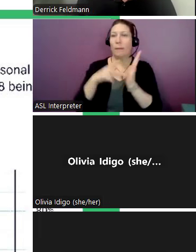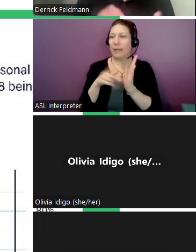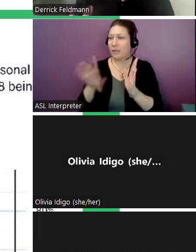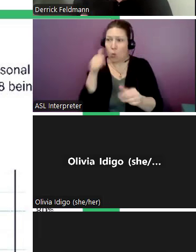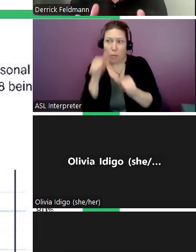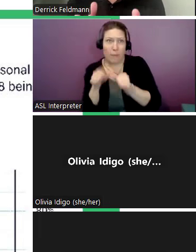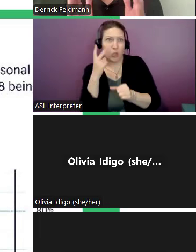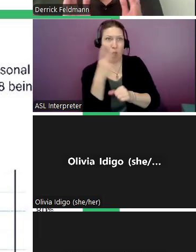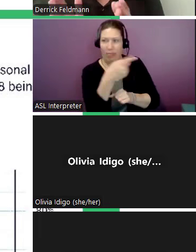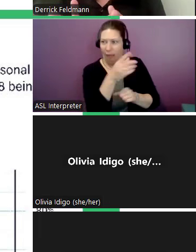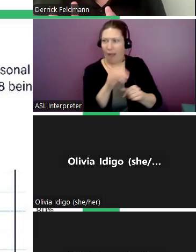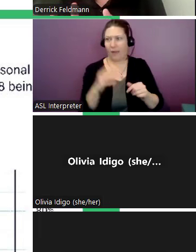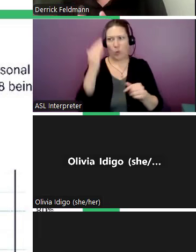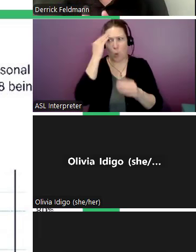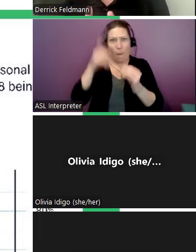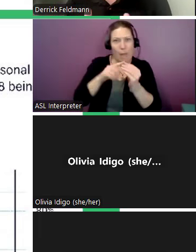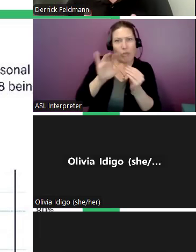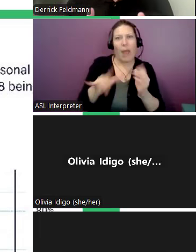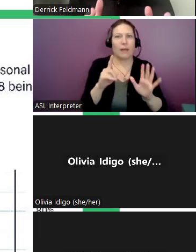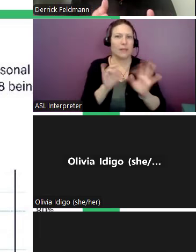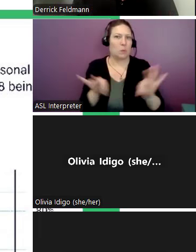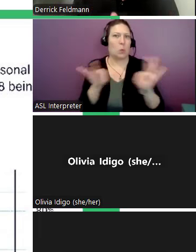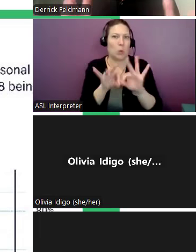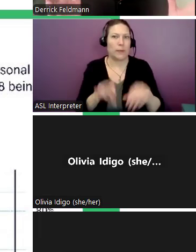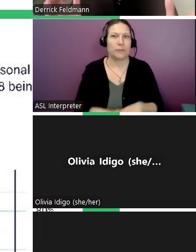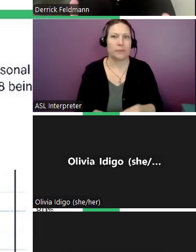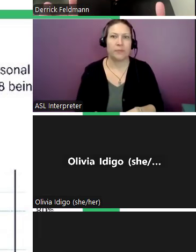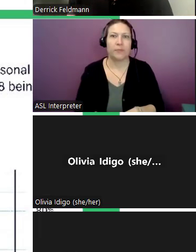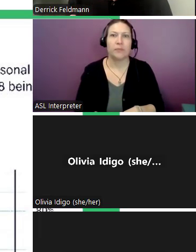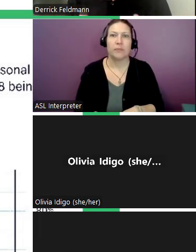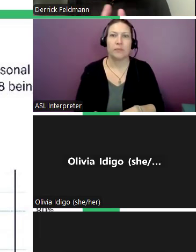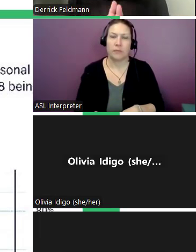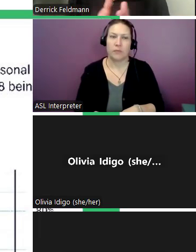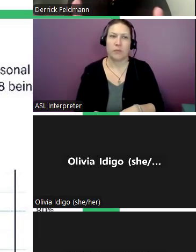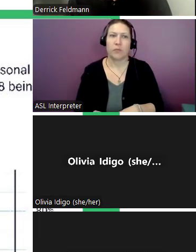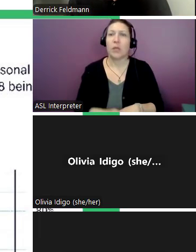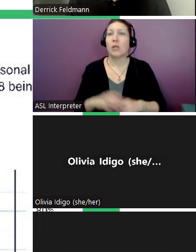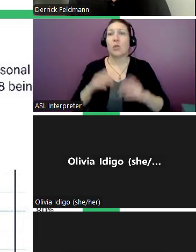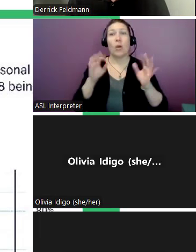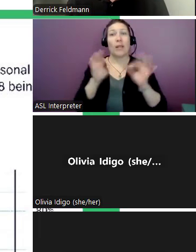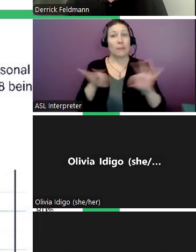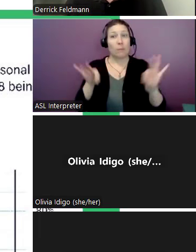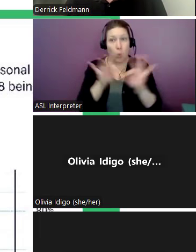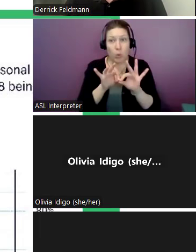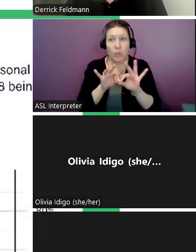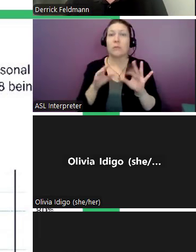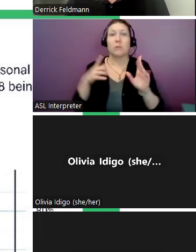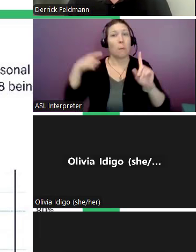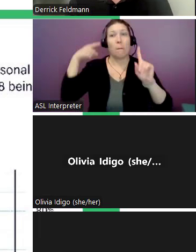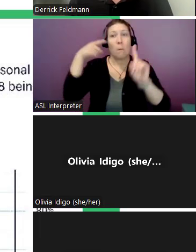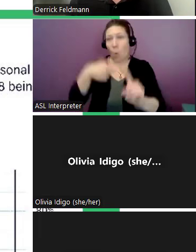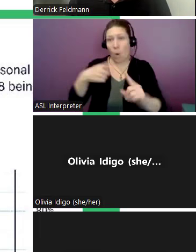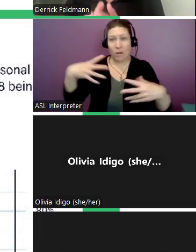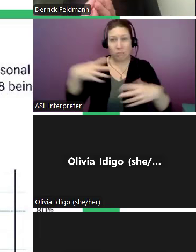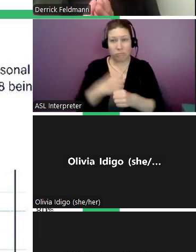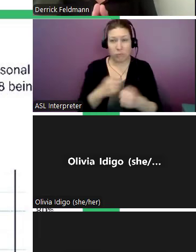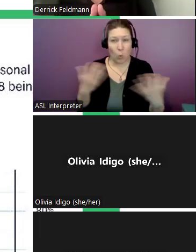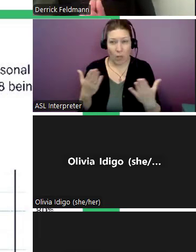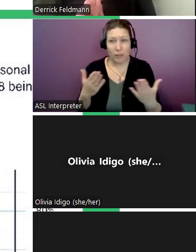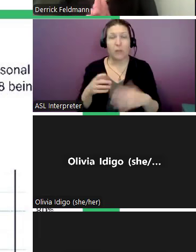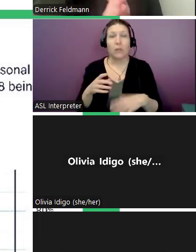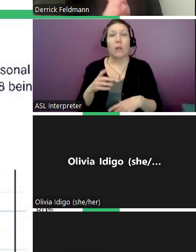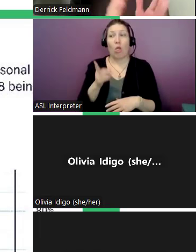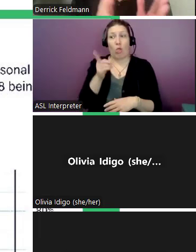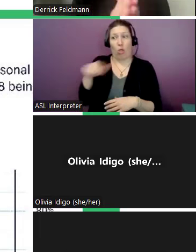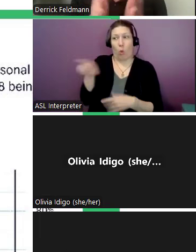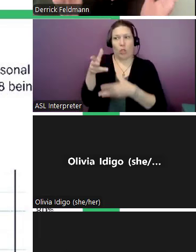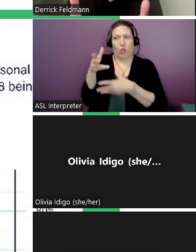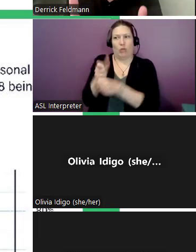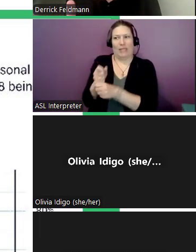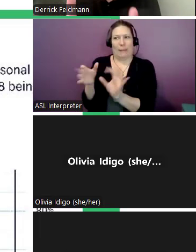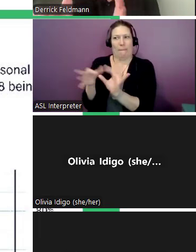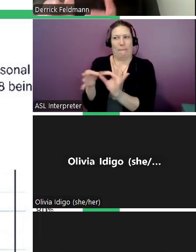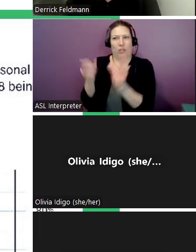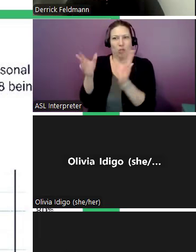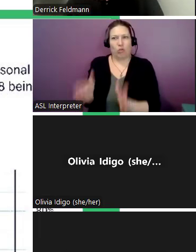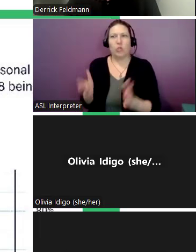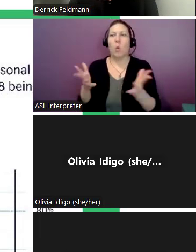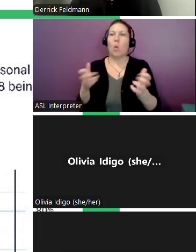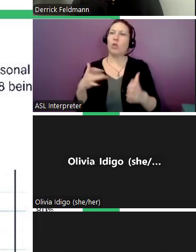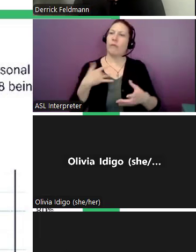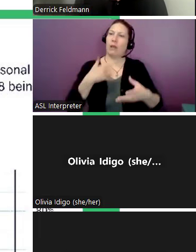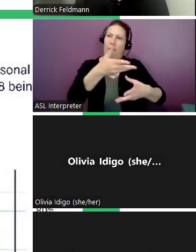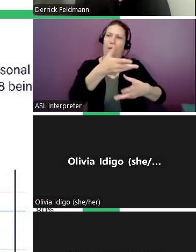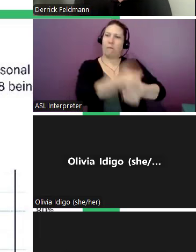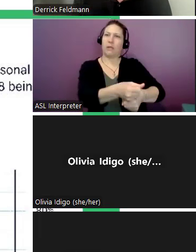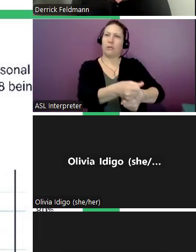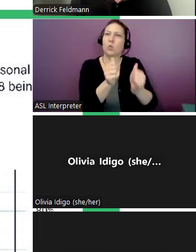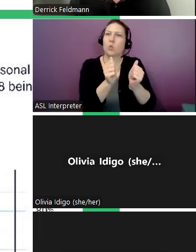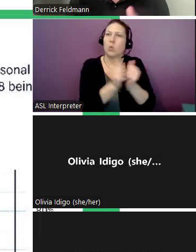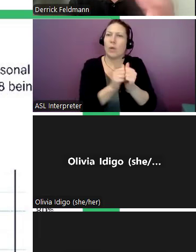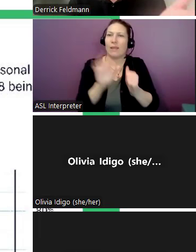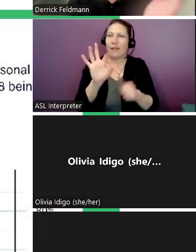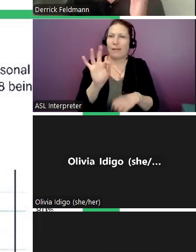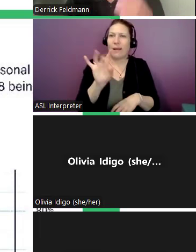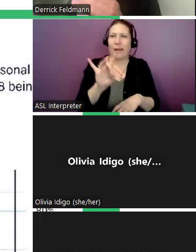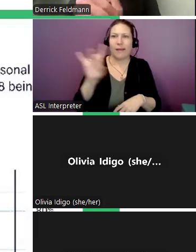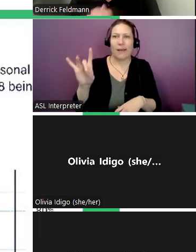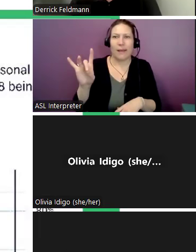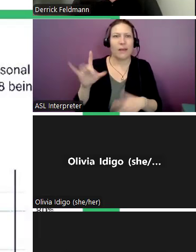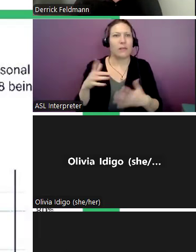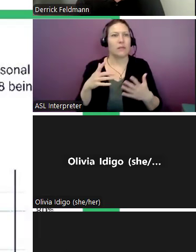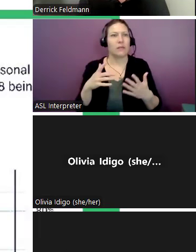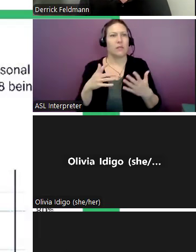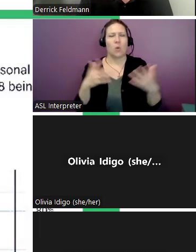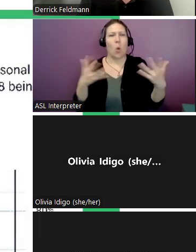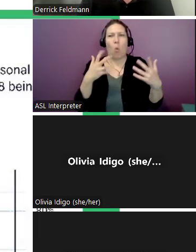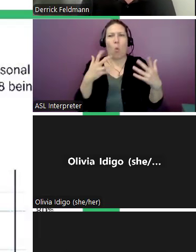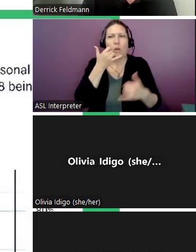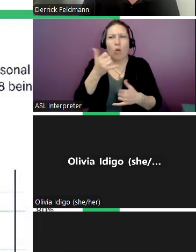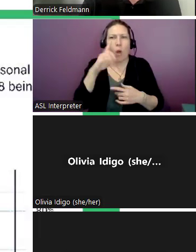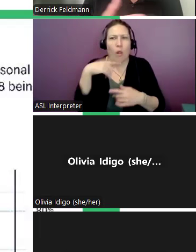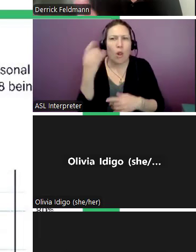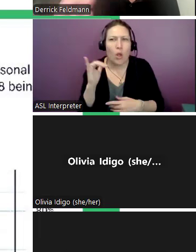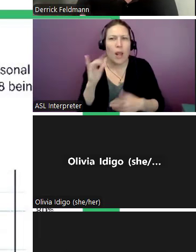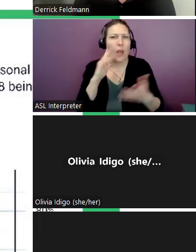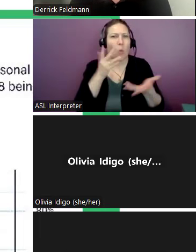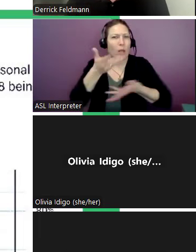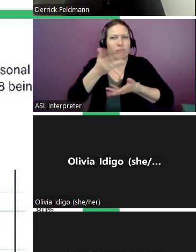So by and large, what's really key here is our trusted messengers want confidence in their recommendation to use 988--that confidence comes from understanding what happens during conversations, chat, text, call with 988 overall.